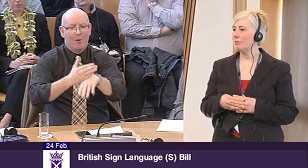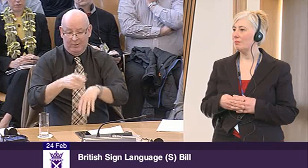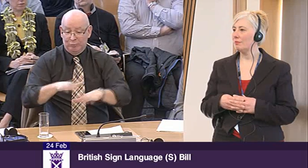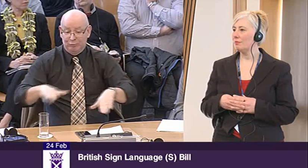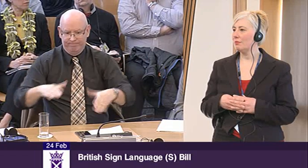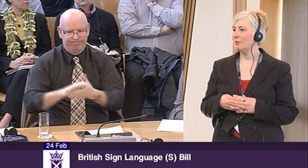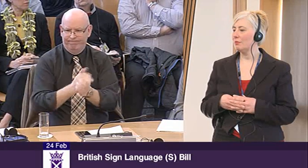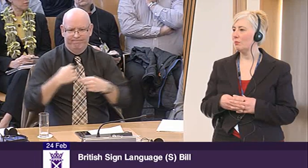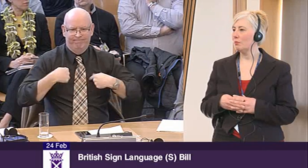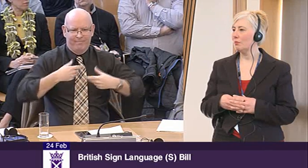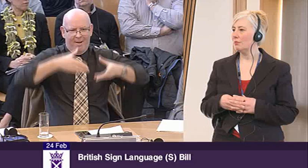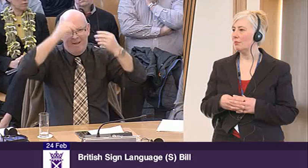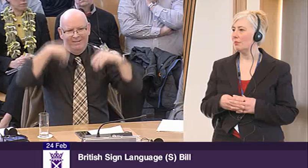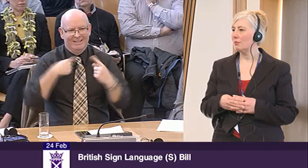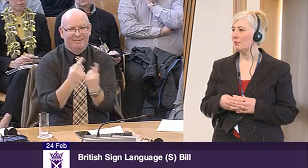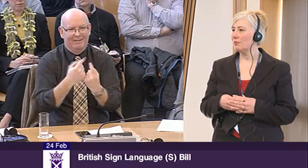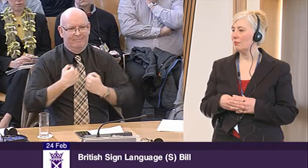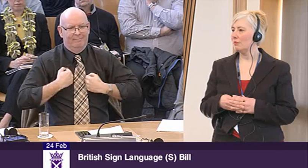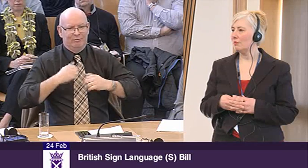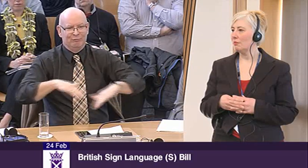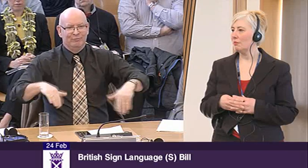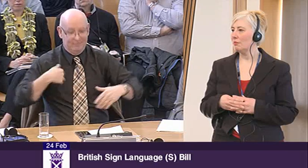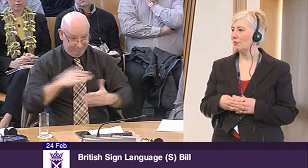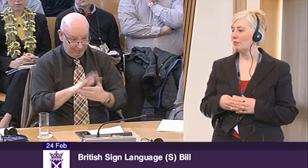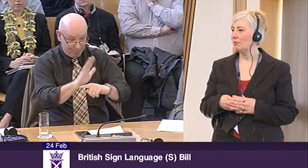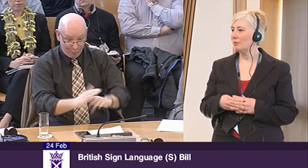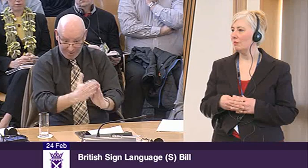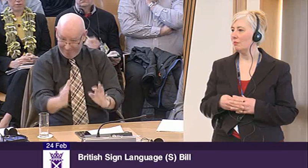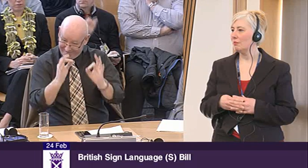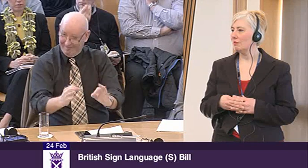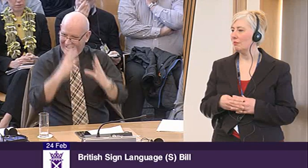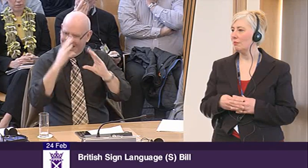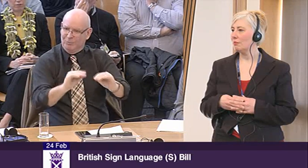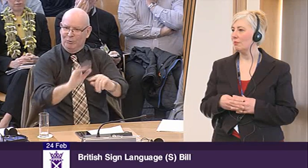I go to work at 9 o’clock. I would like my kids to be able to access children’s